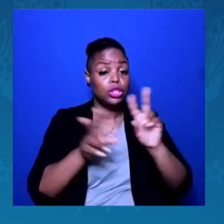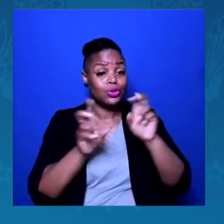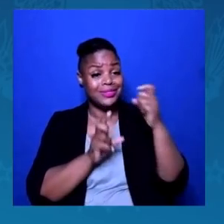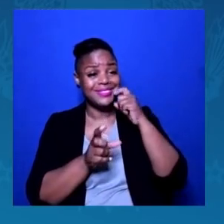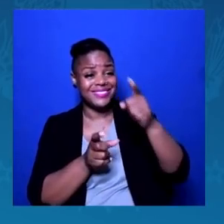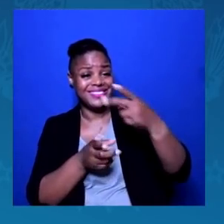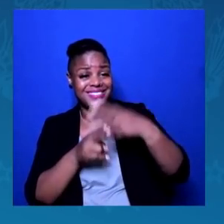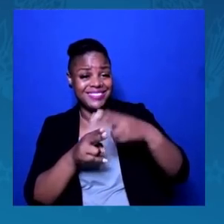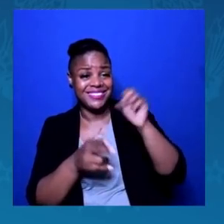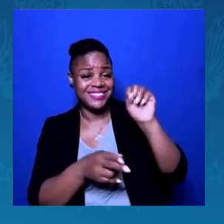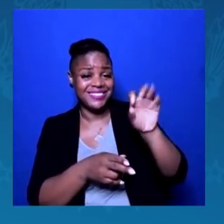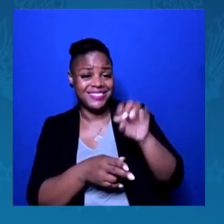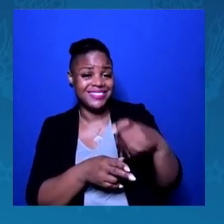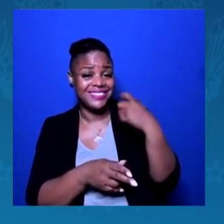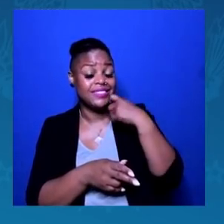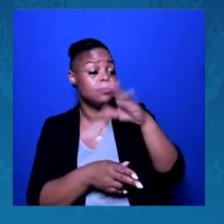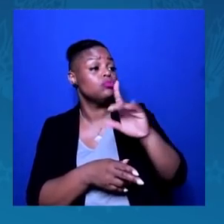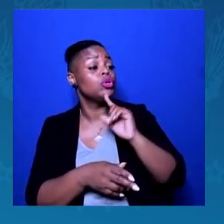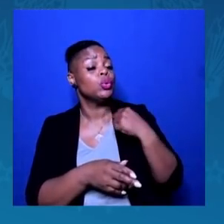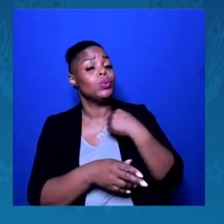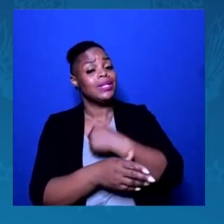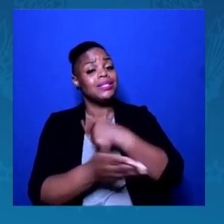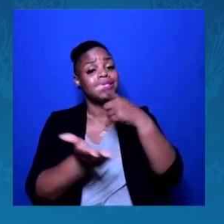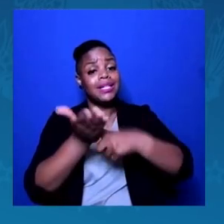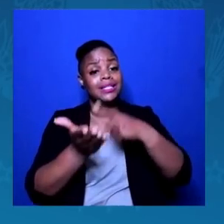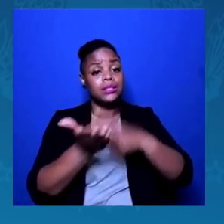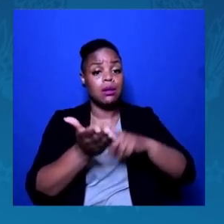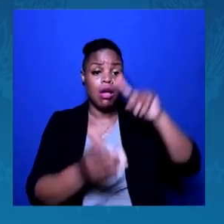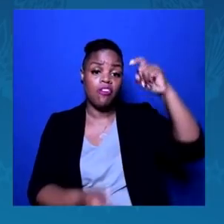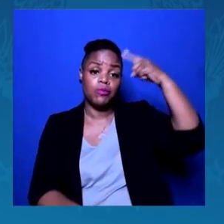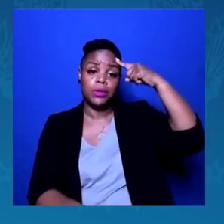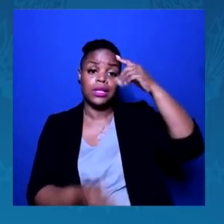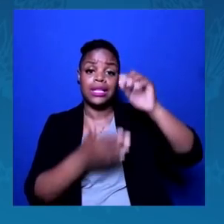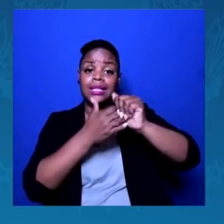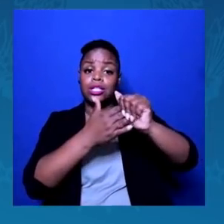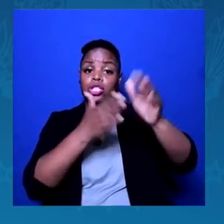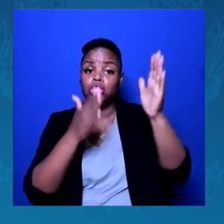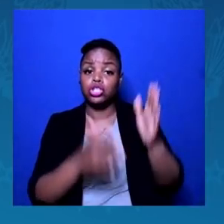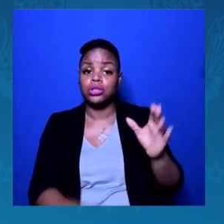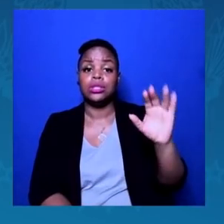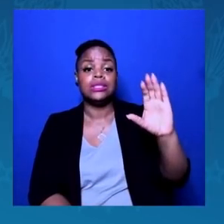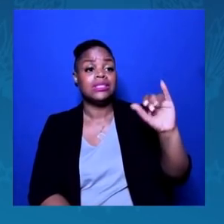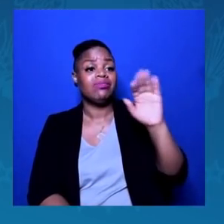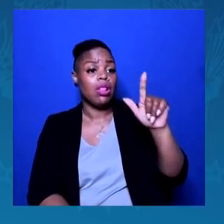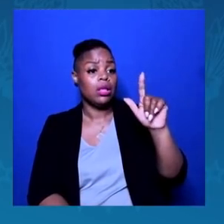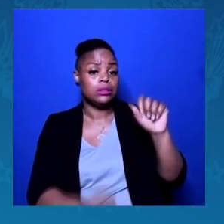as well as with civil society leaders, because it is a real concern for the United States.